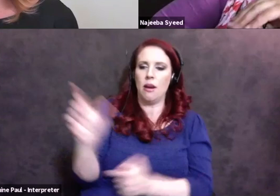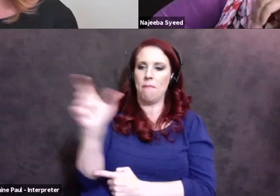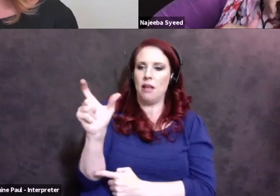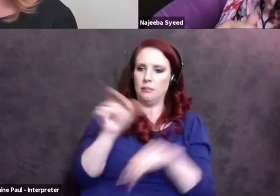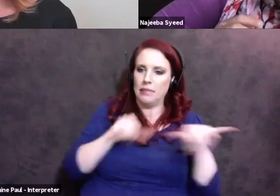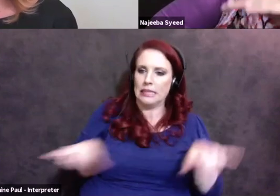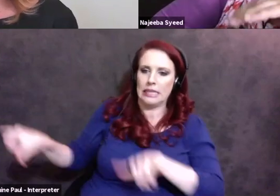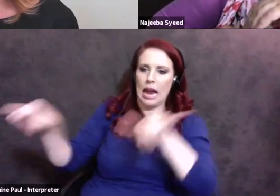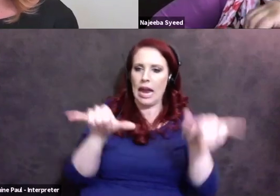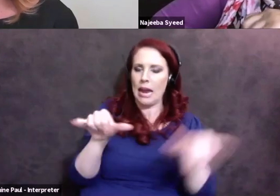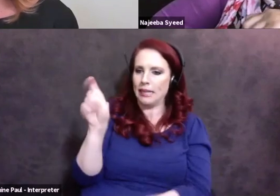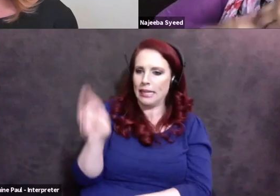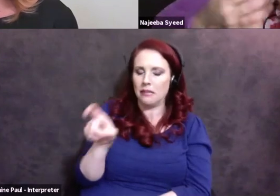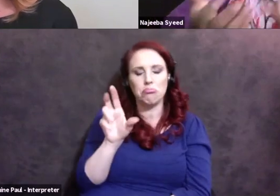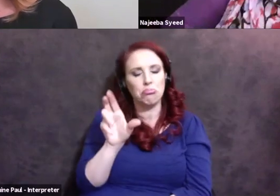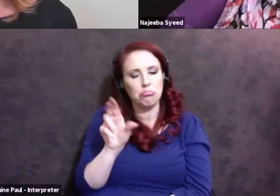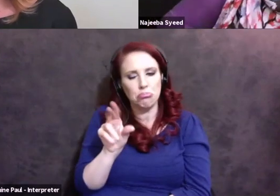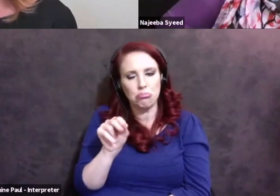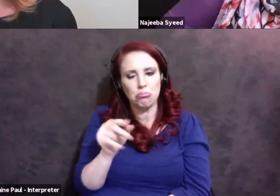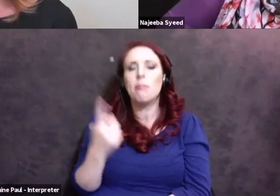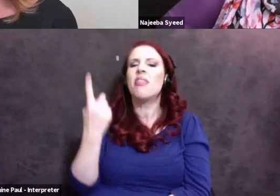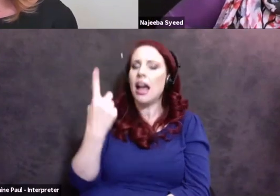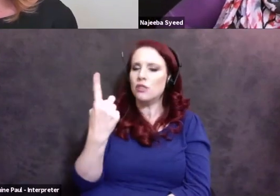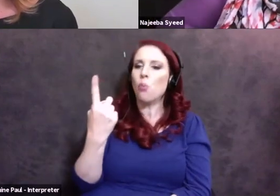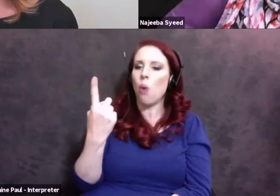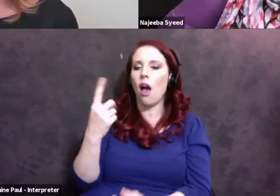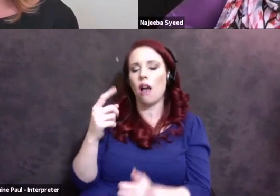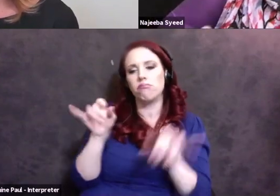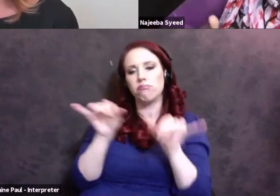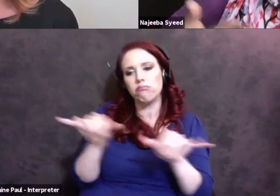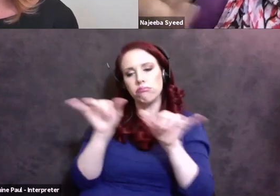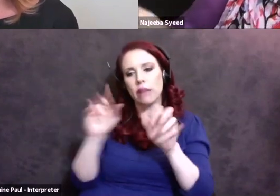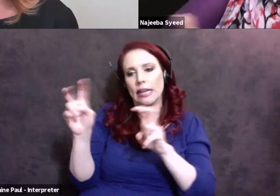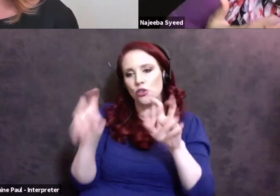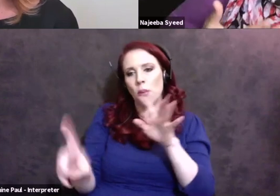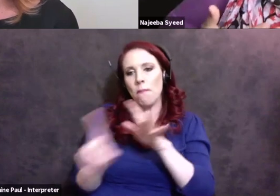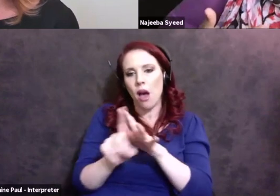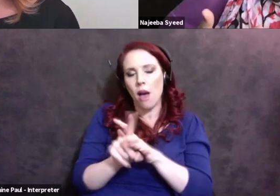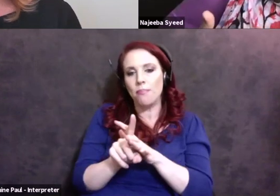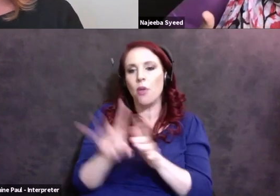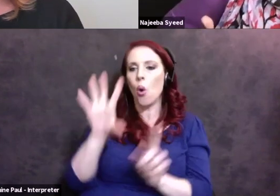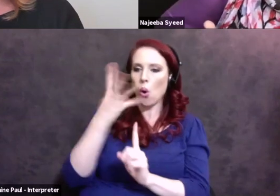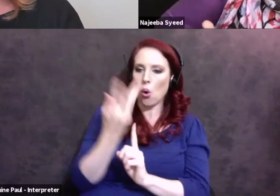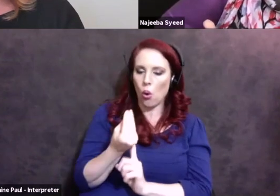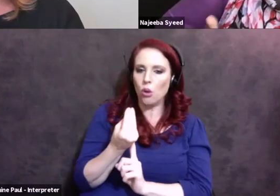That's one of the perennial issues that come up with cultures are built around the consumptions of alcohol.